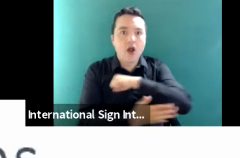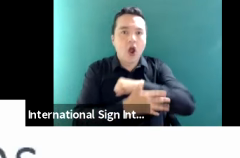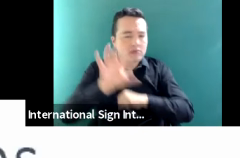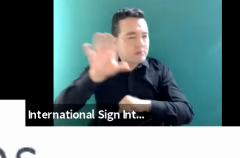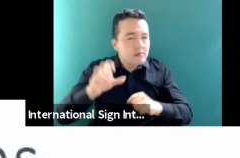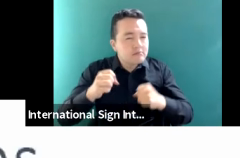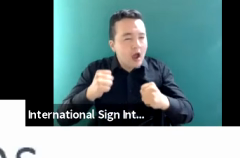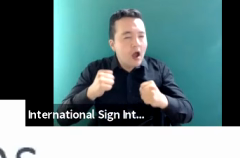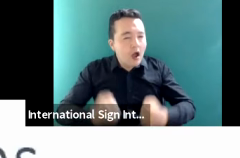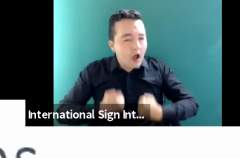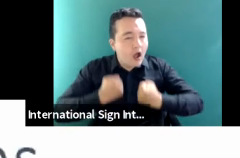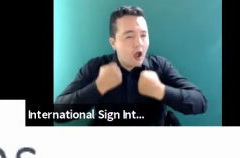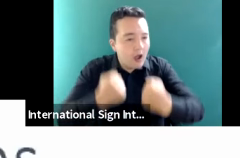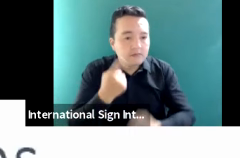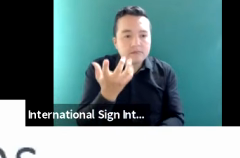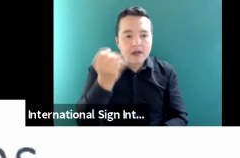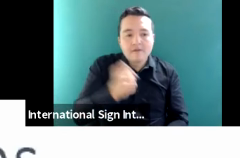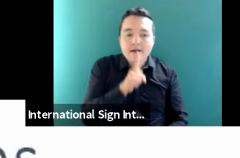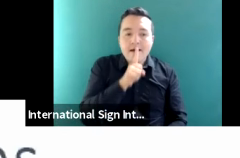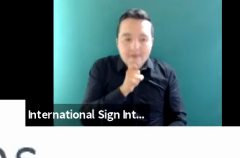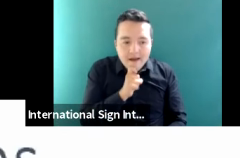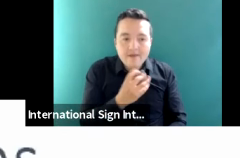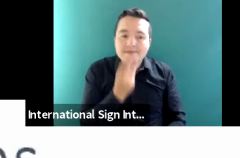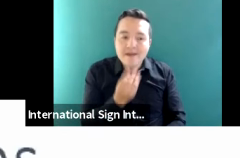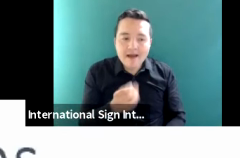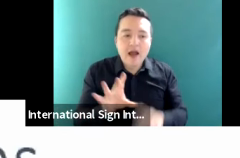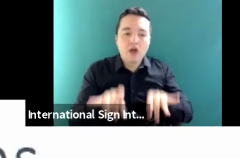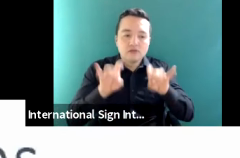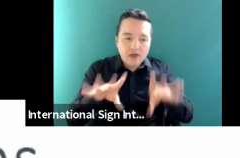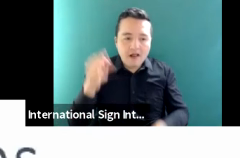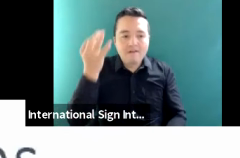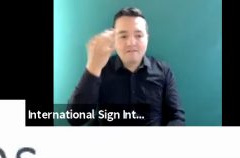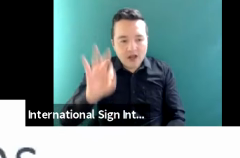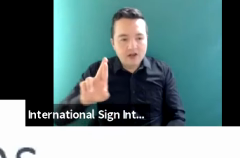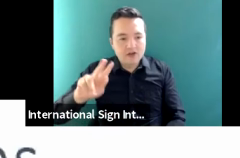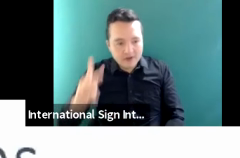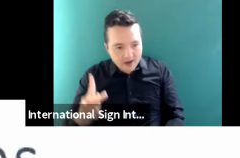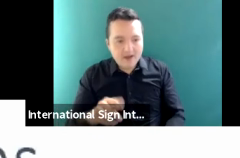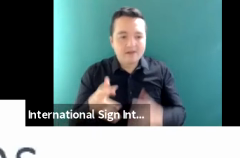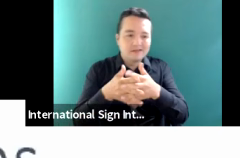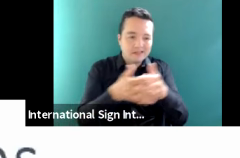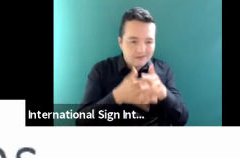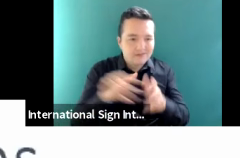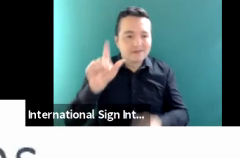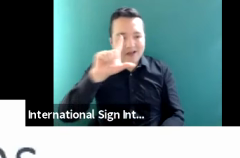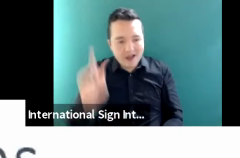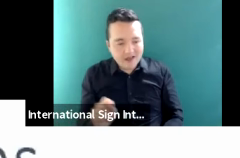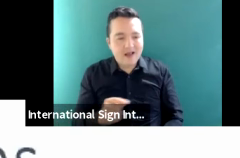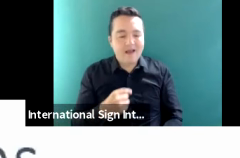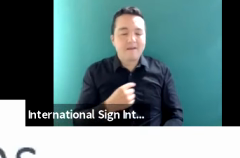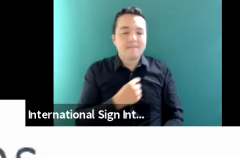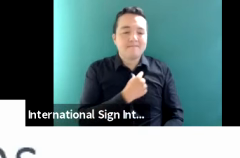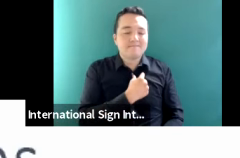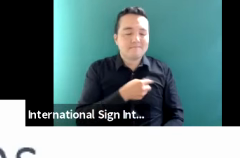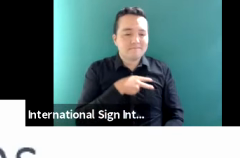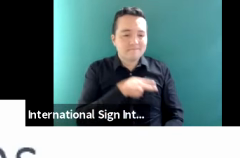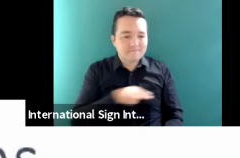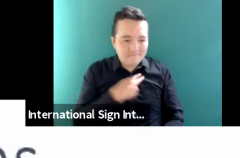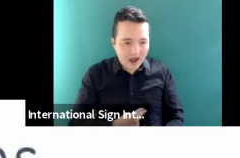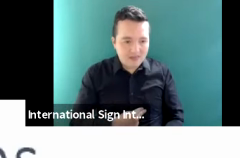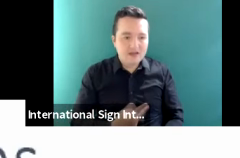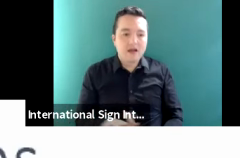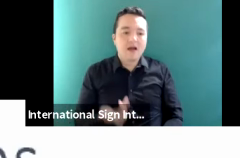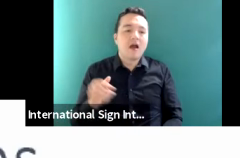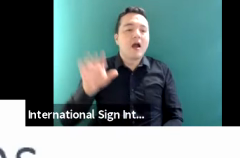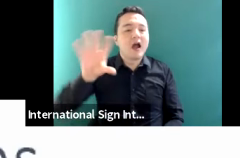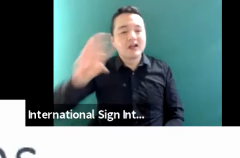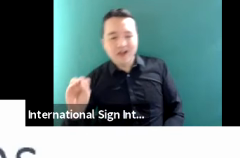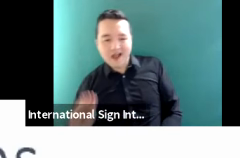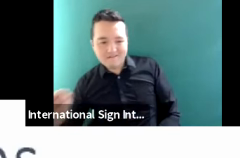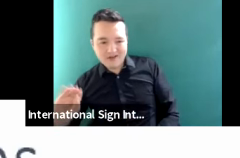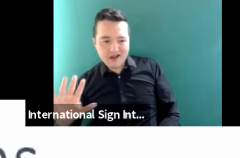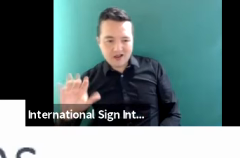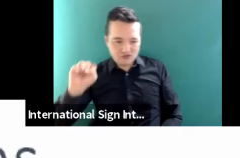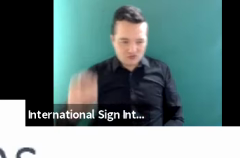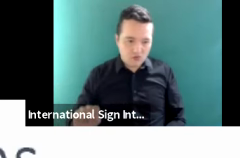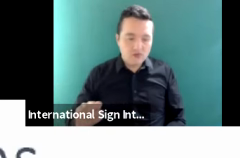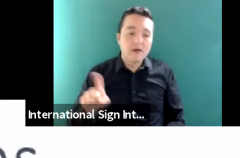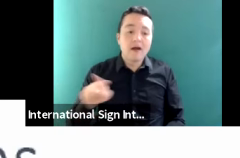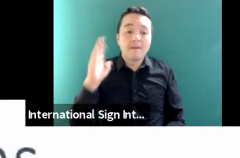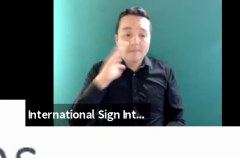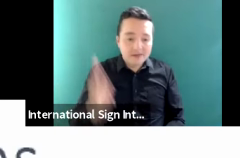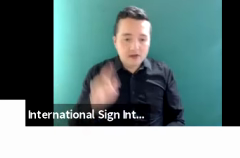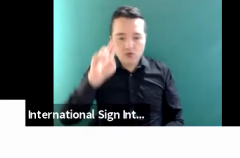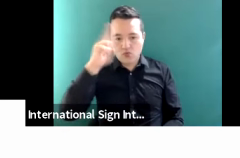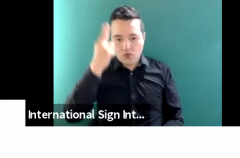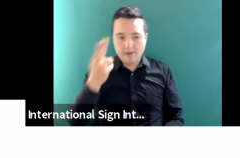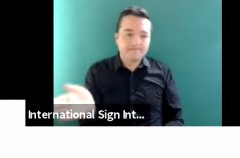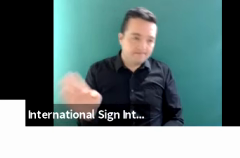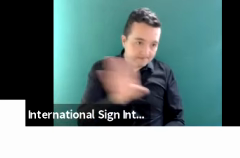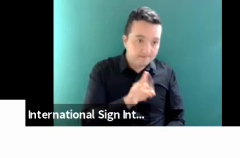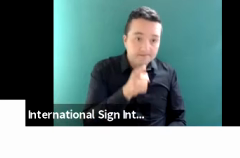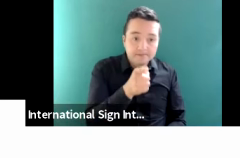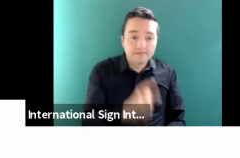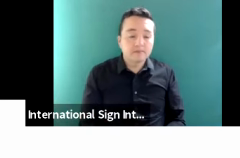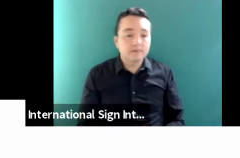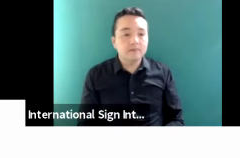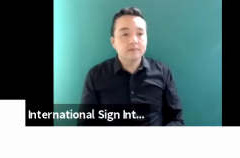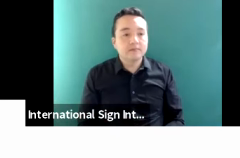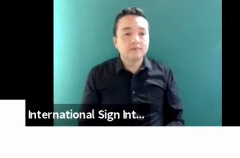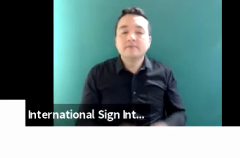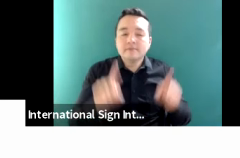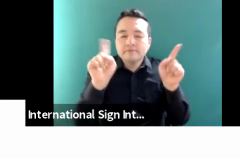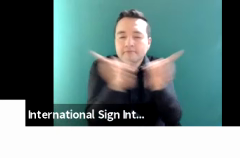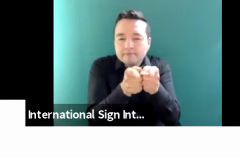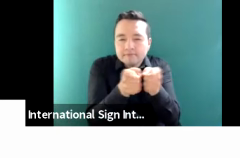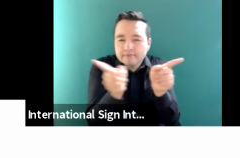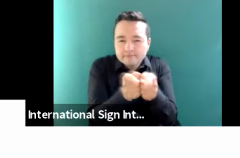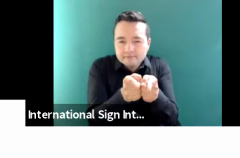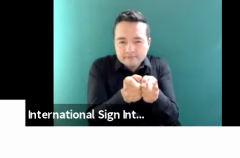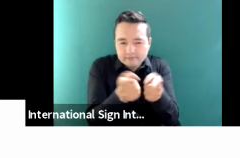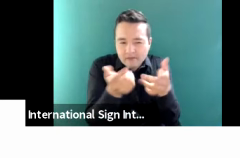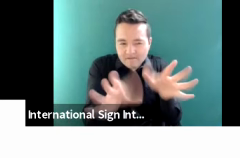10 countries have proven that things are very much possible.